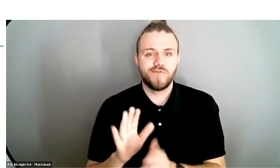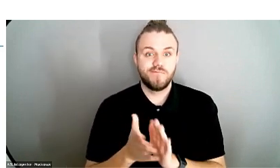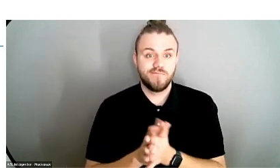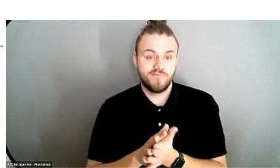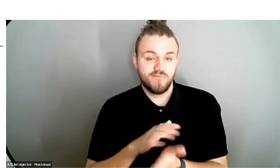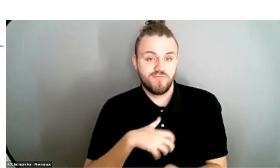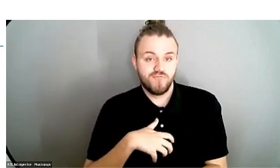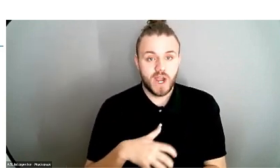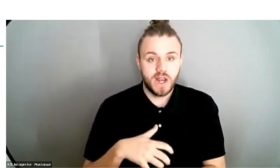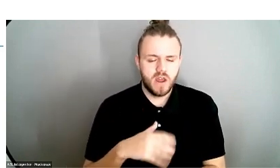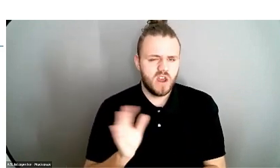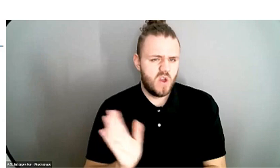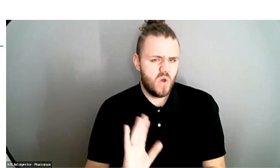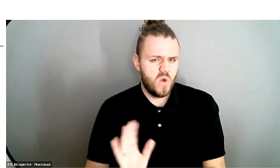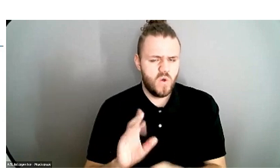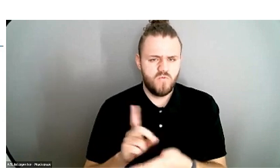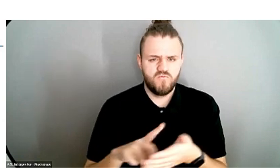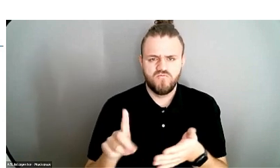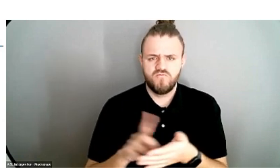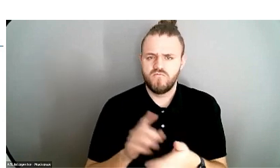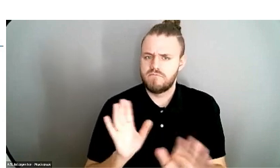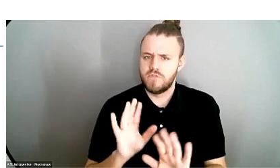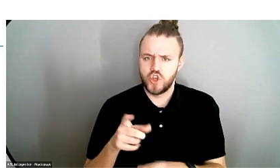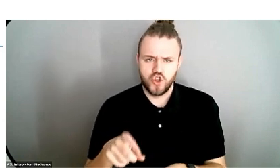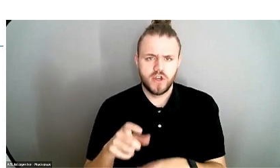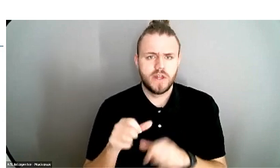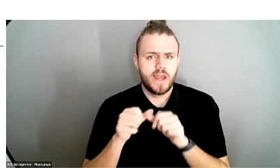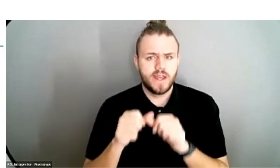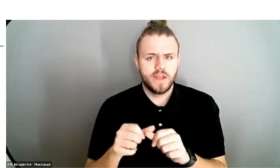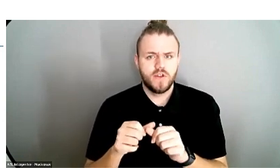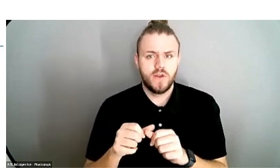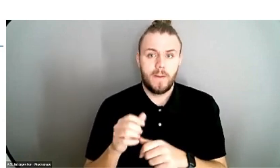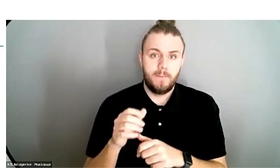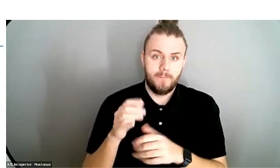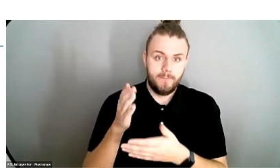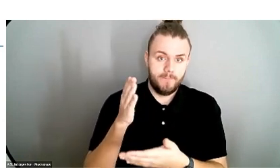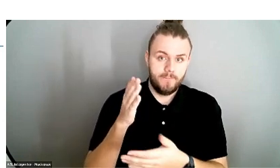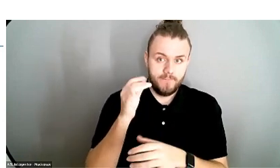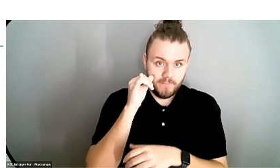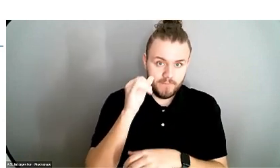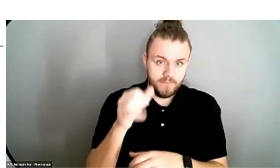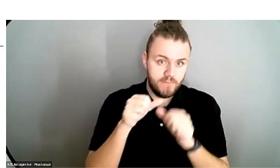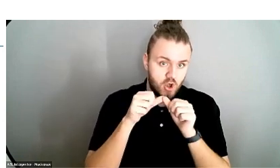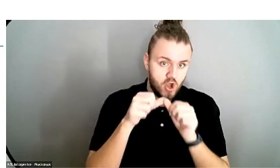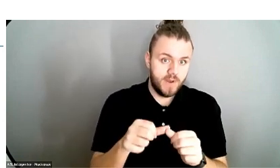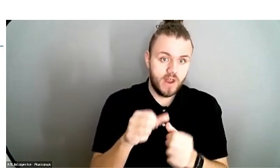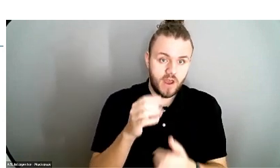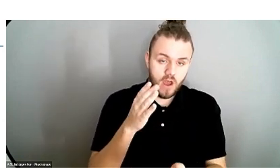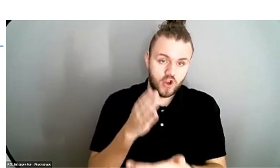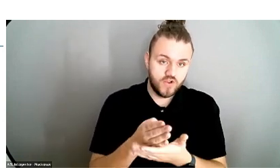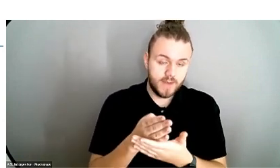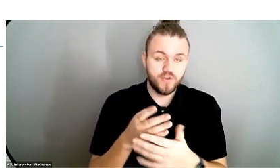that she should consider permanent contraception, that she shouldn't have more children.